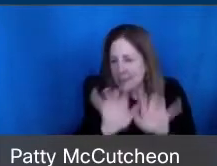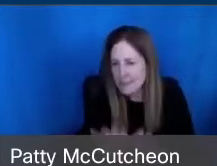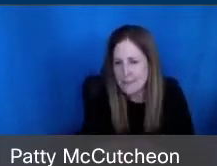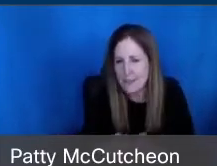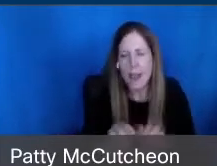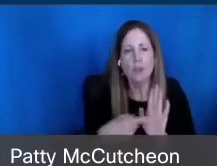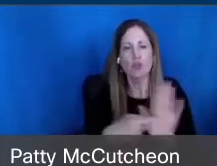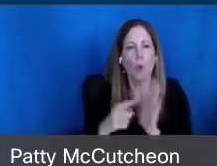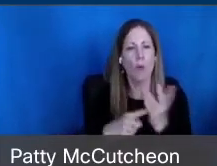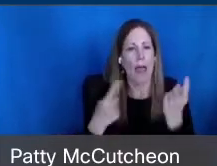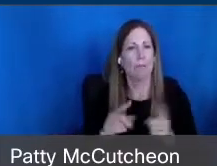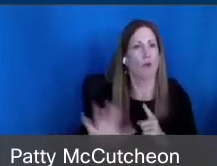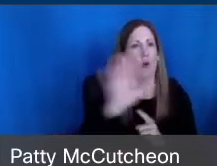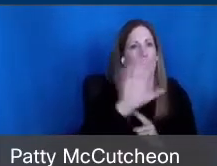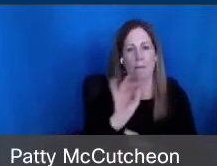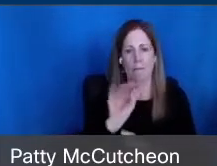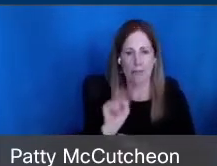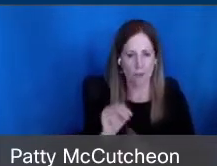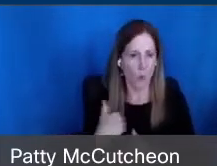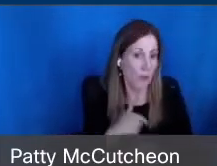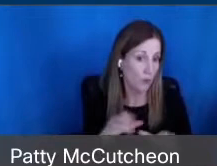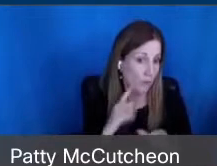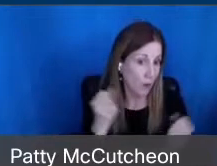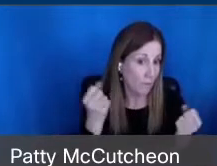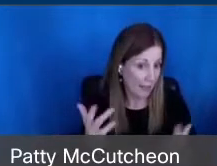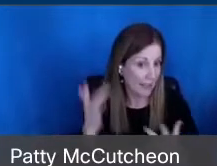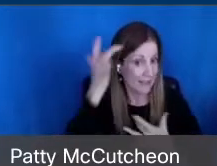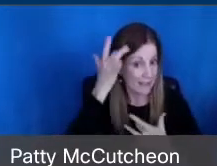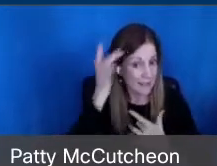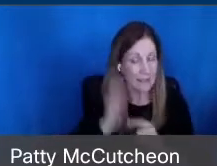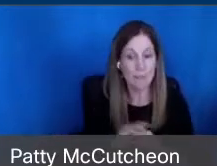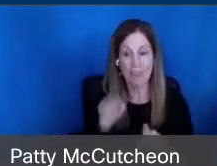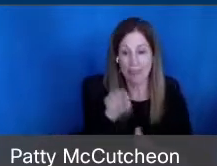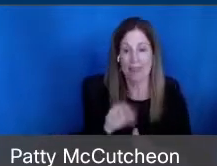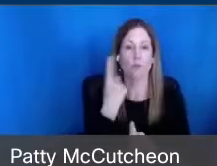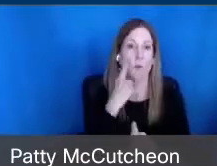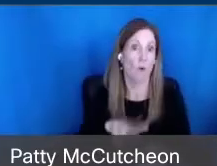and we do that for many of our diseases, but for this one, of course, we needed to do it